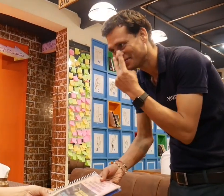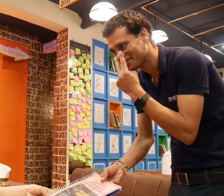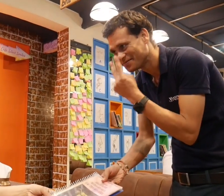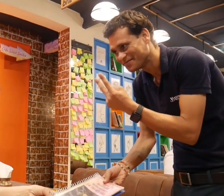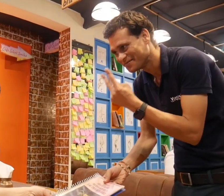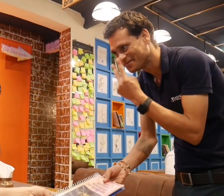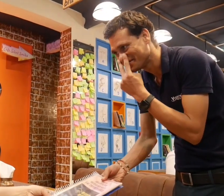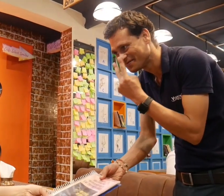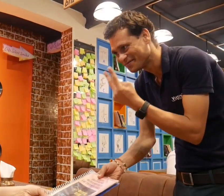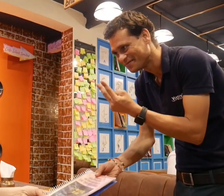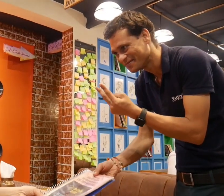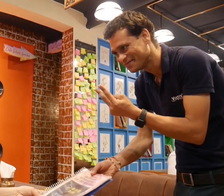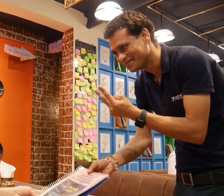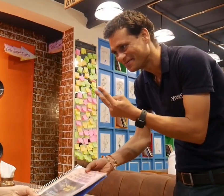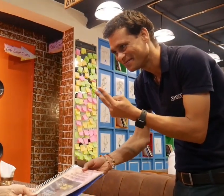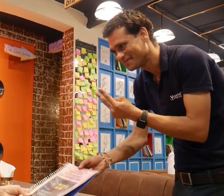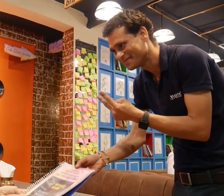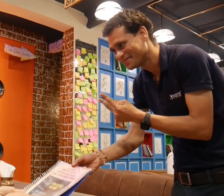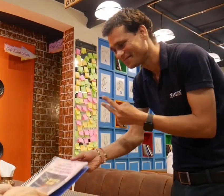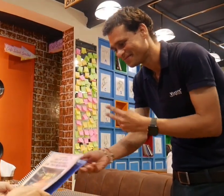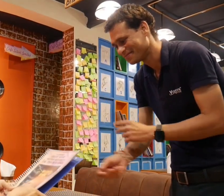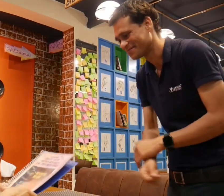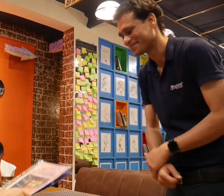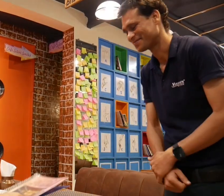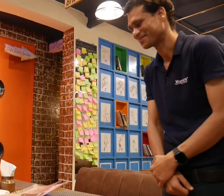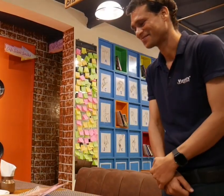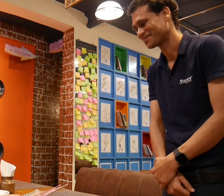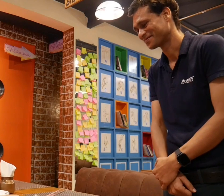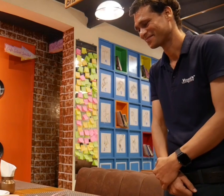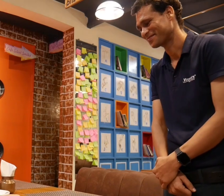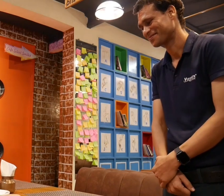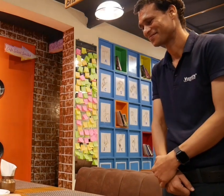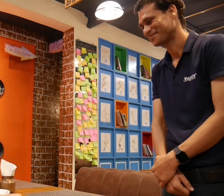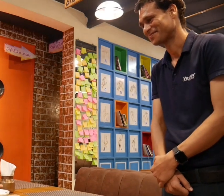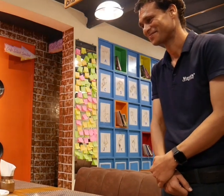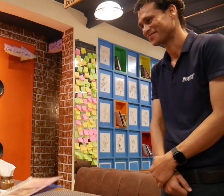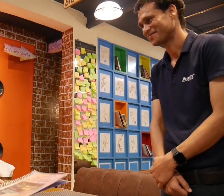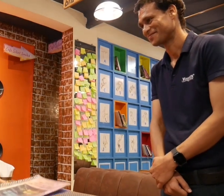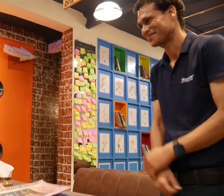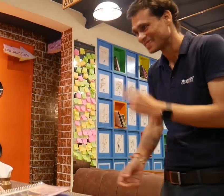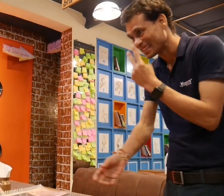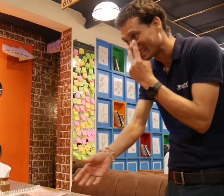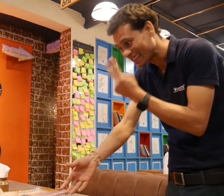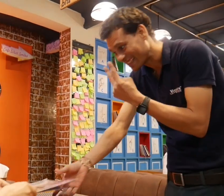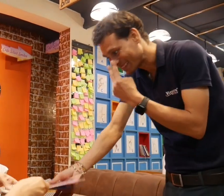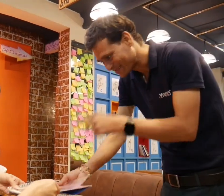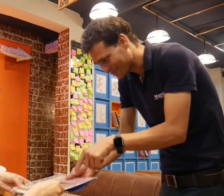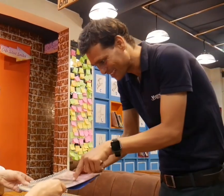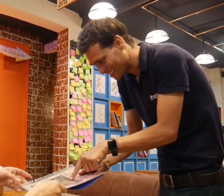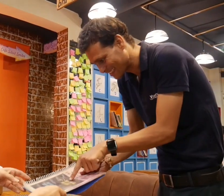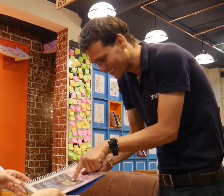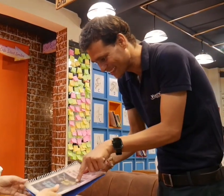My eye is my ear He will now be teaching me sign language